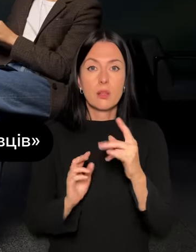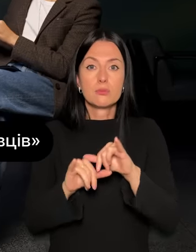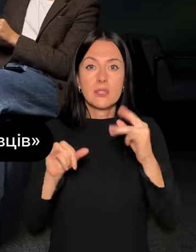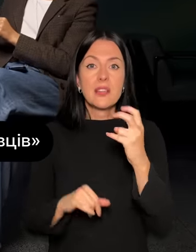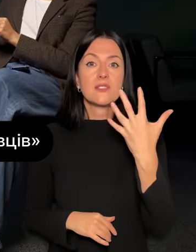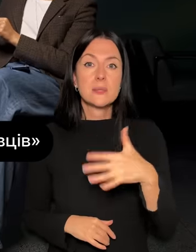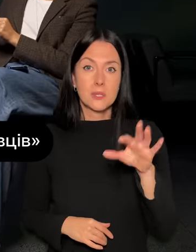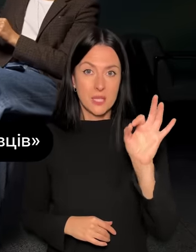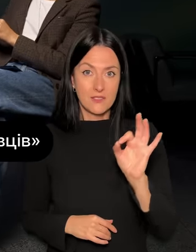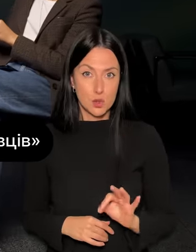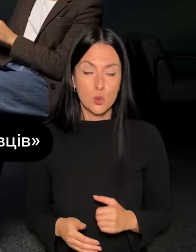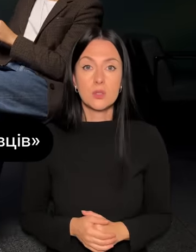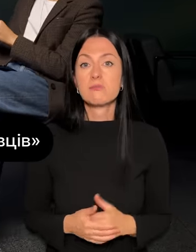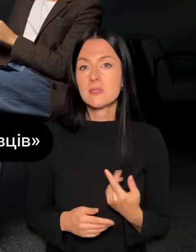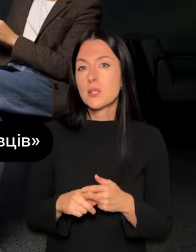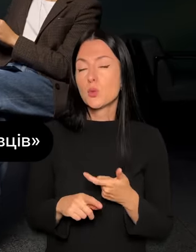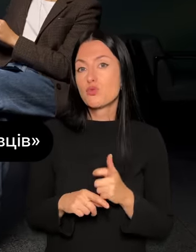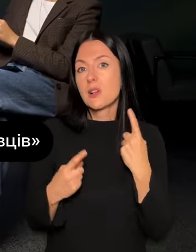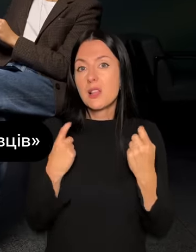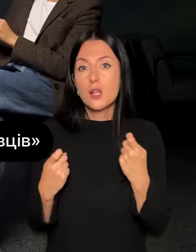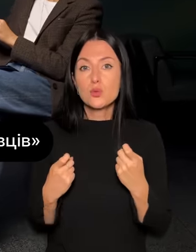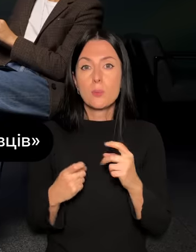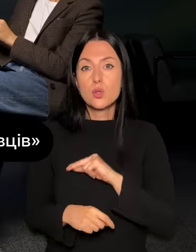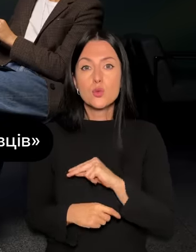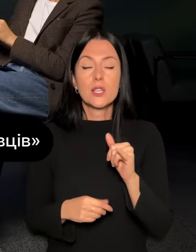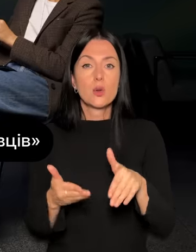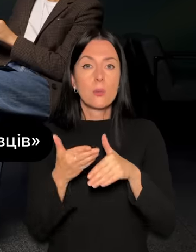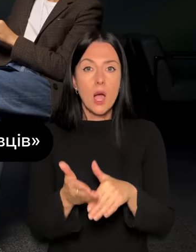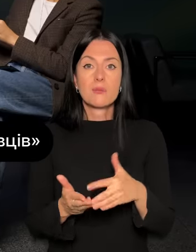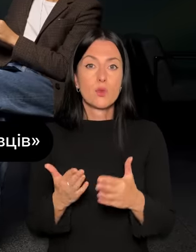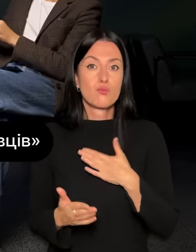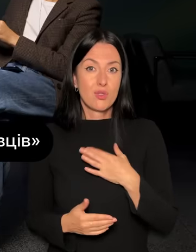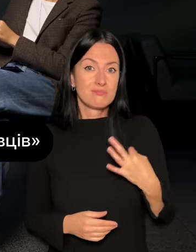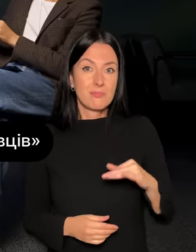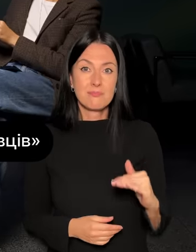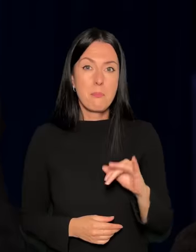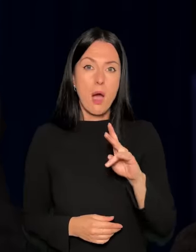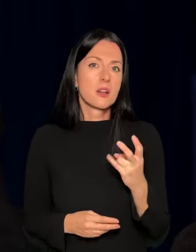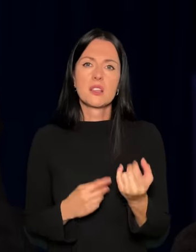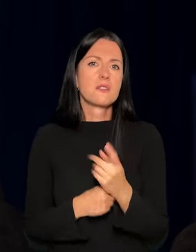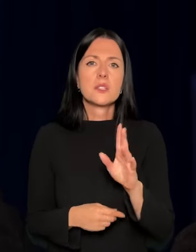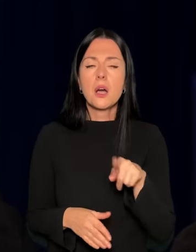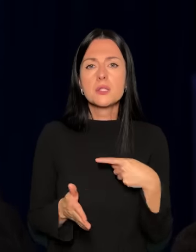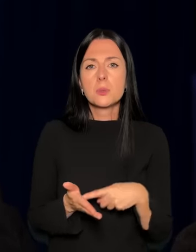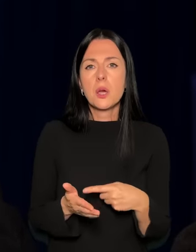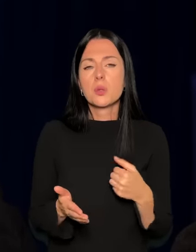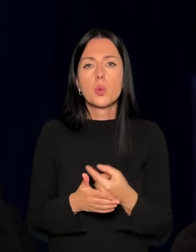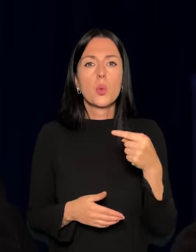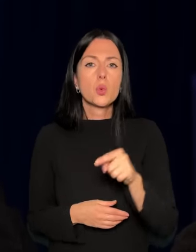It really works well and helps. For example, my son Mark never has questions about why prosthetics look a certain way.